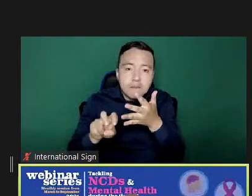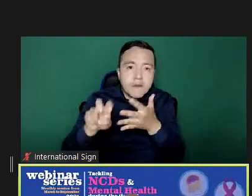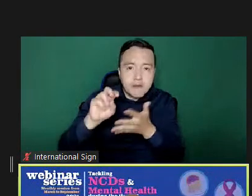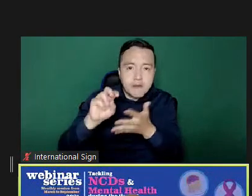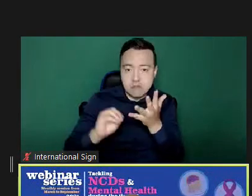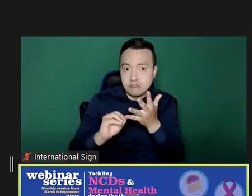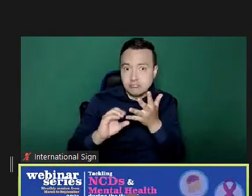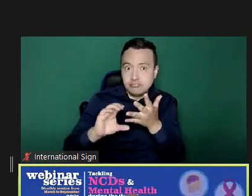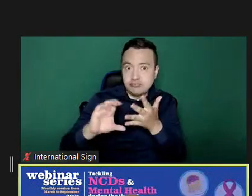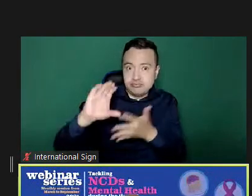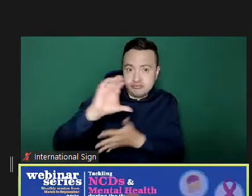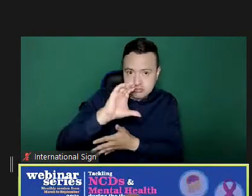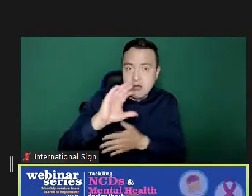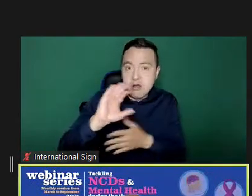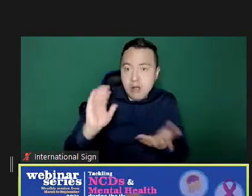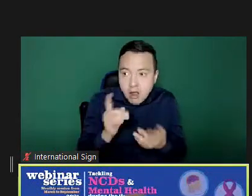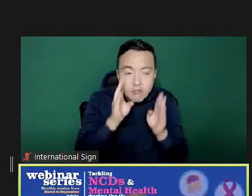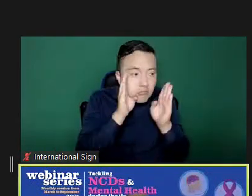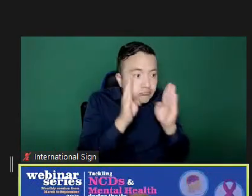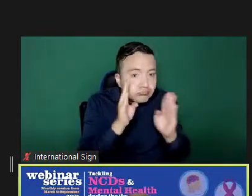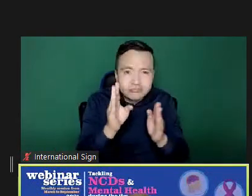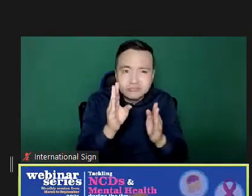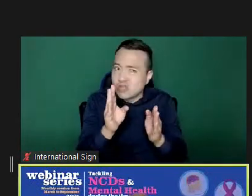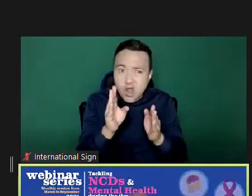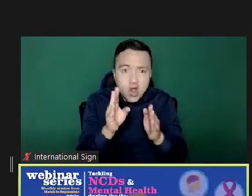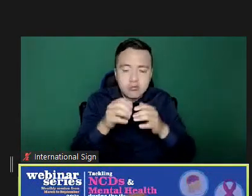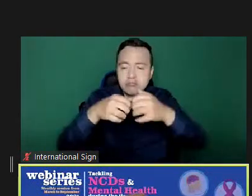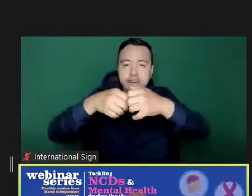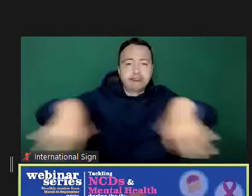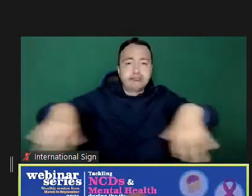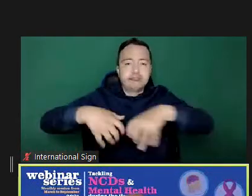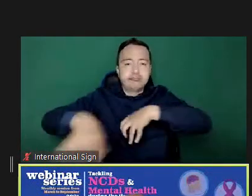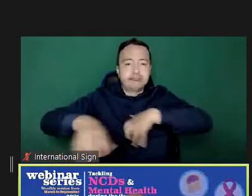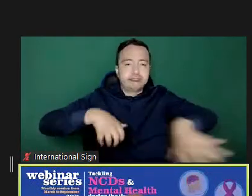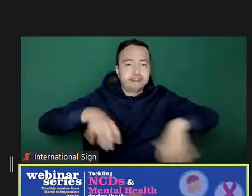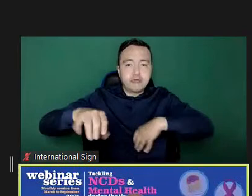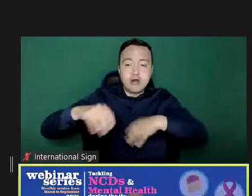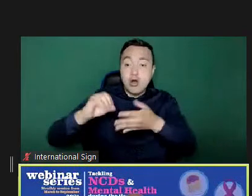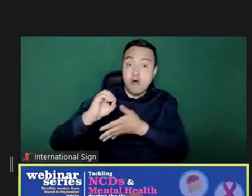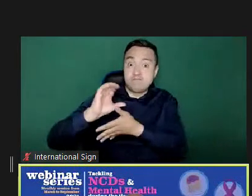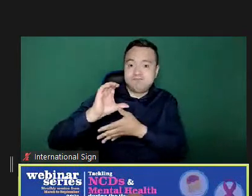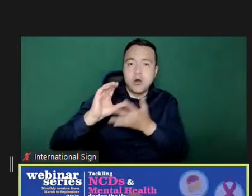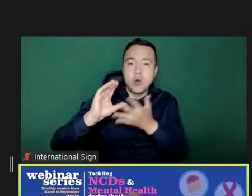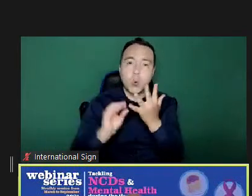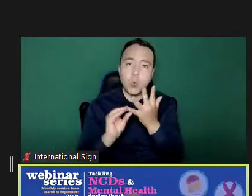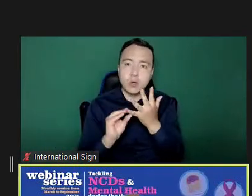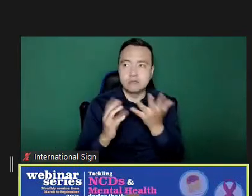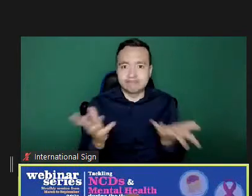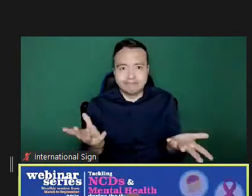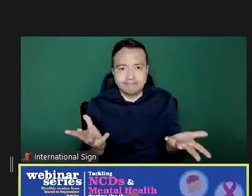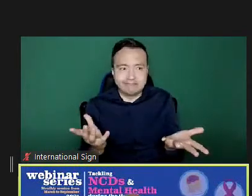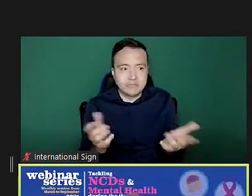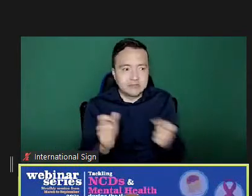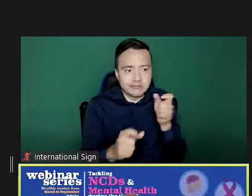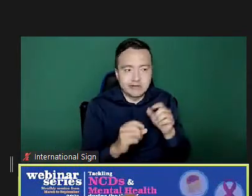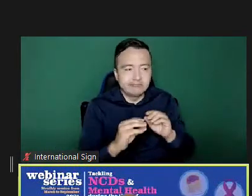work and are structured . Also, we know that there are high out of pocket expenses for NCD services.